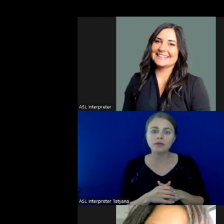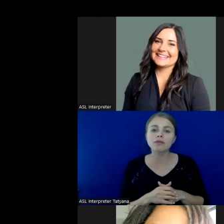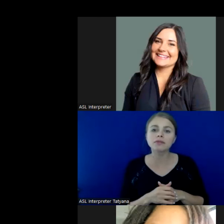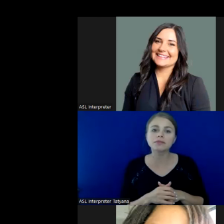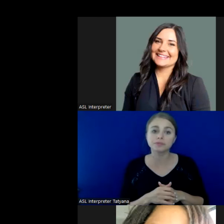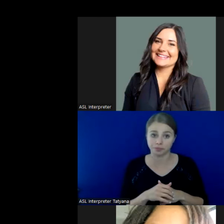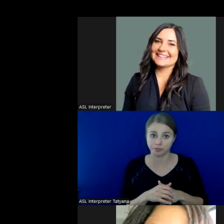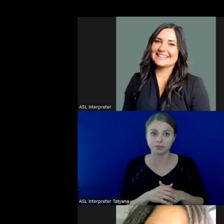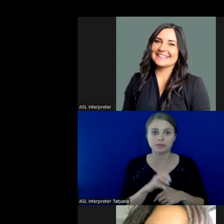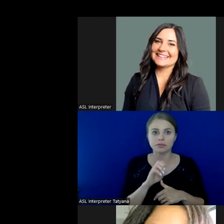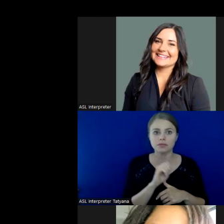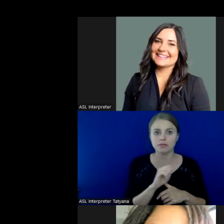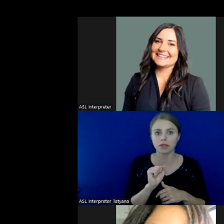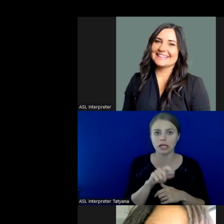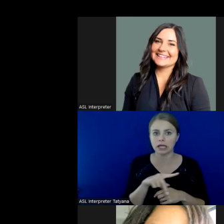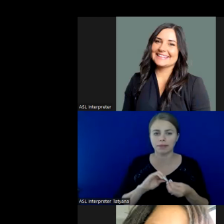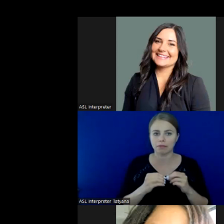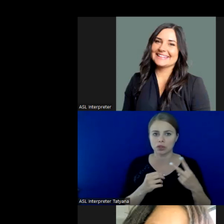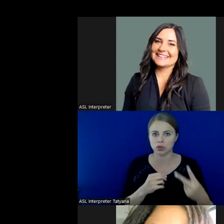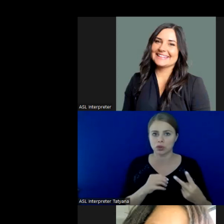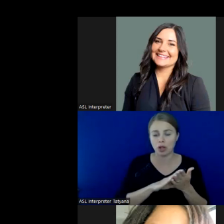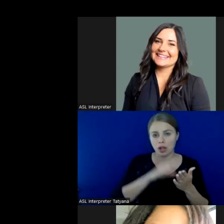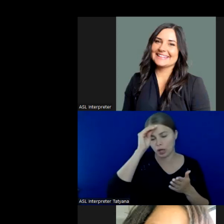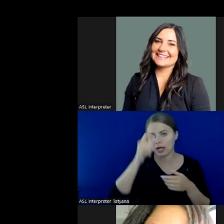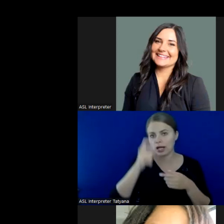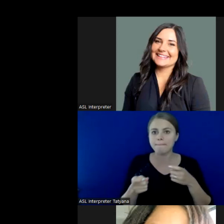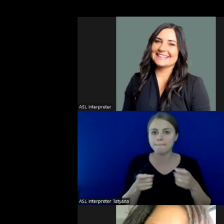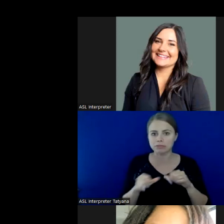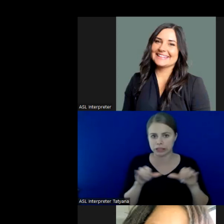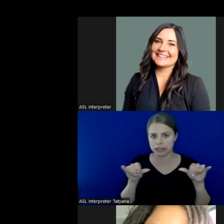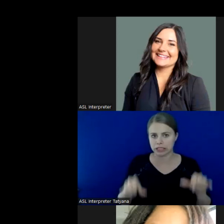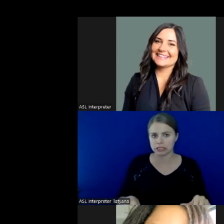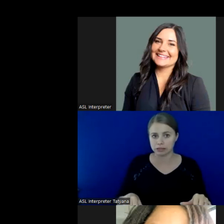So, EEAAP number 2. Learning Management System. So, it described the product.